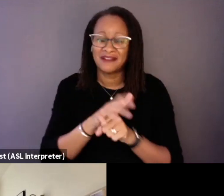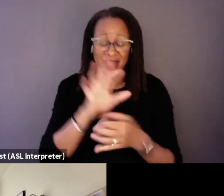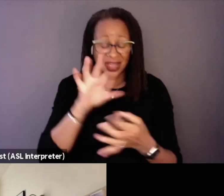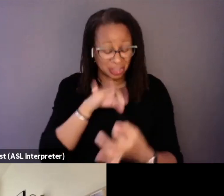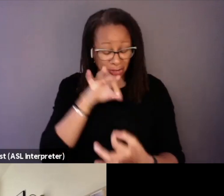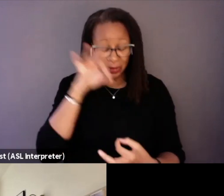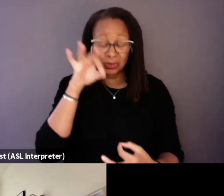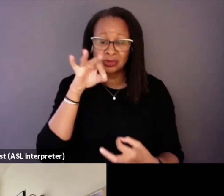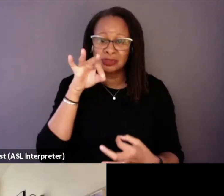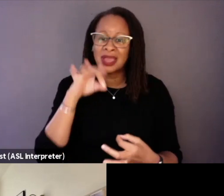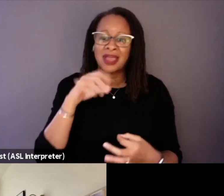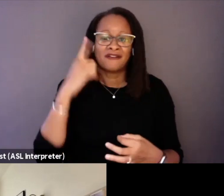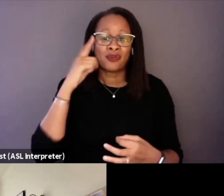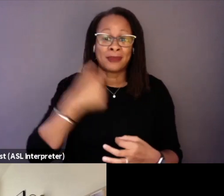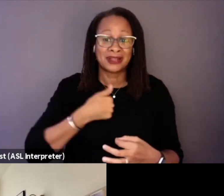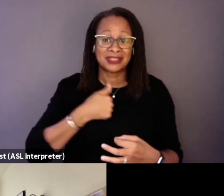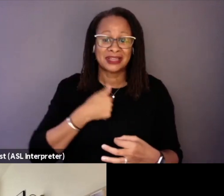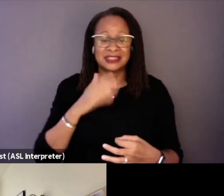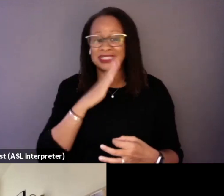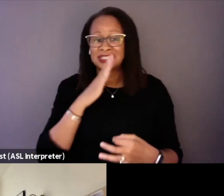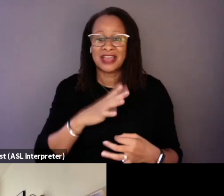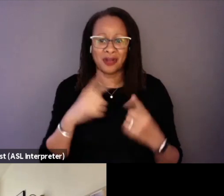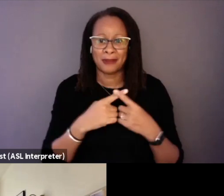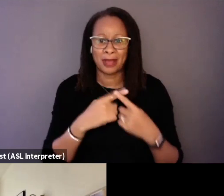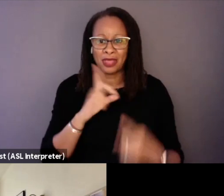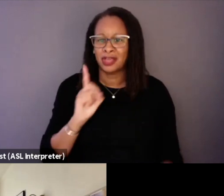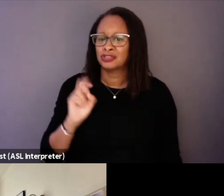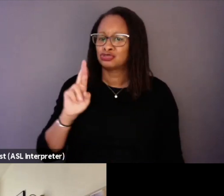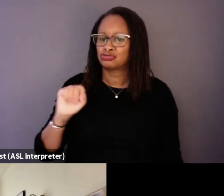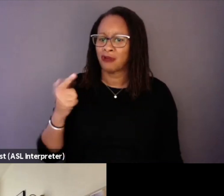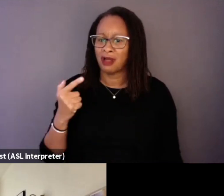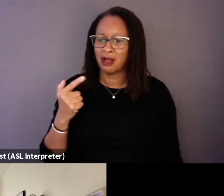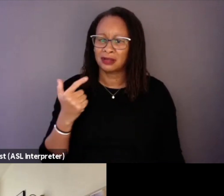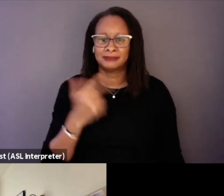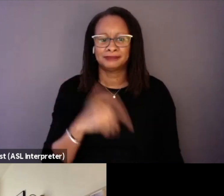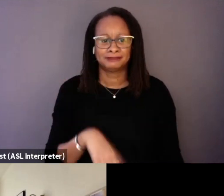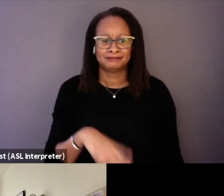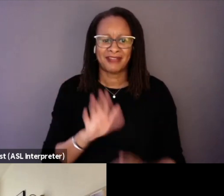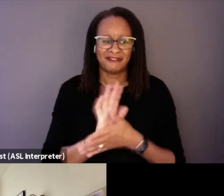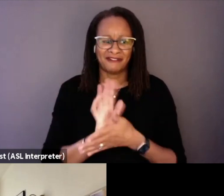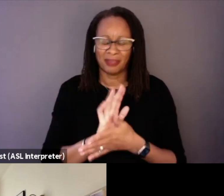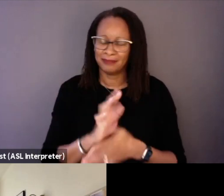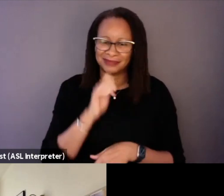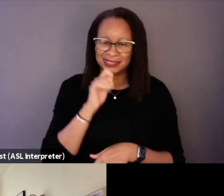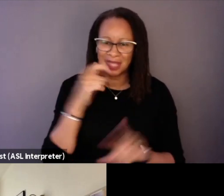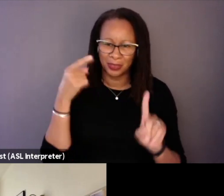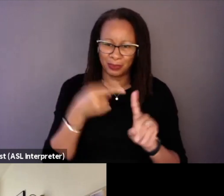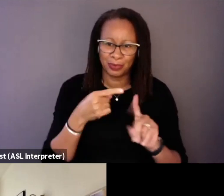it was never about like this drug film. The farmer...